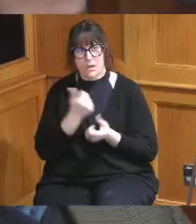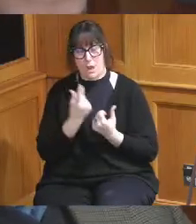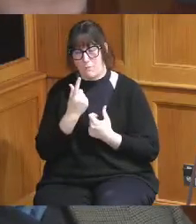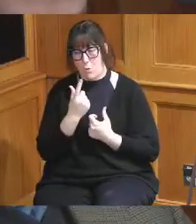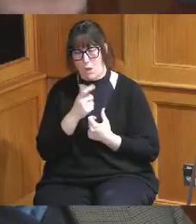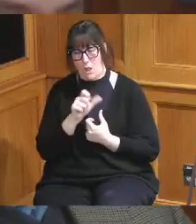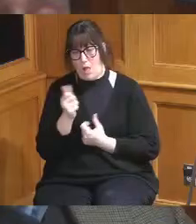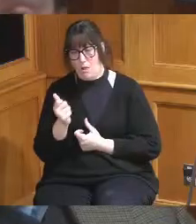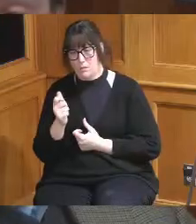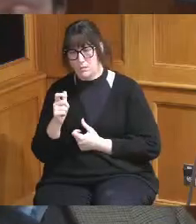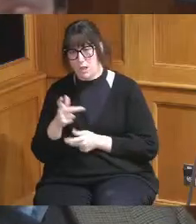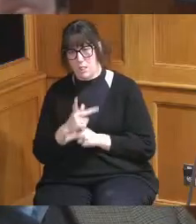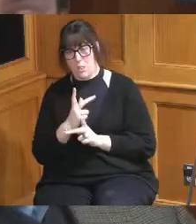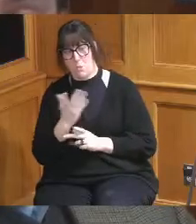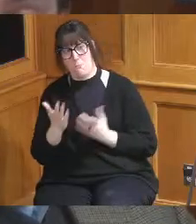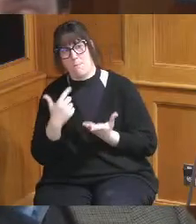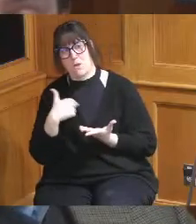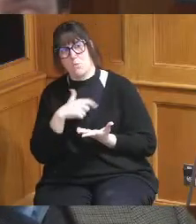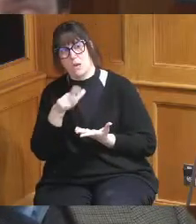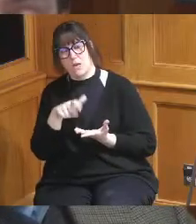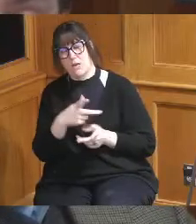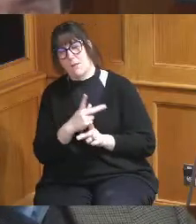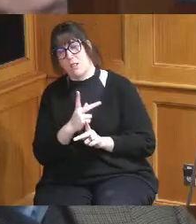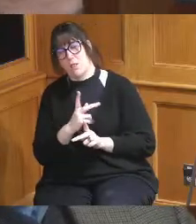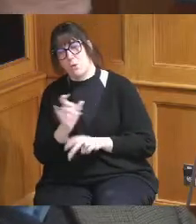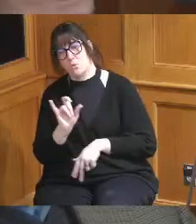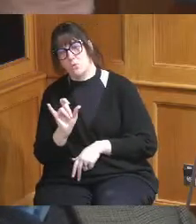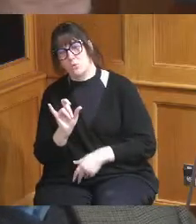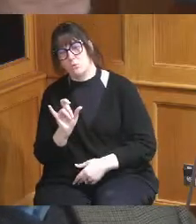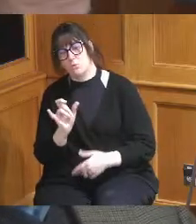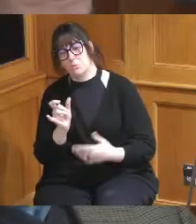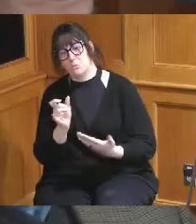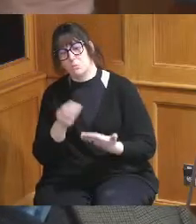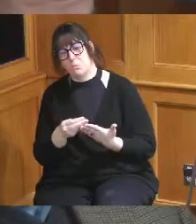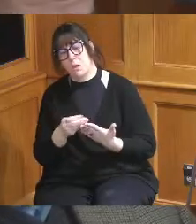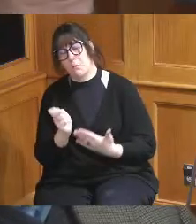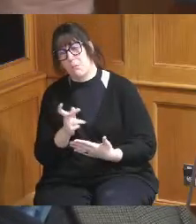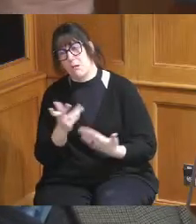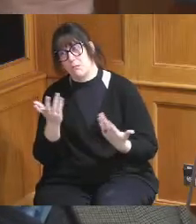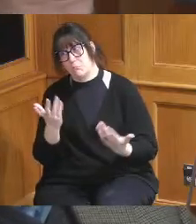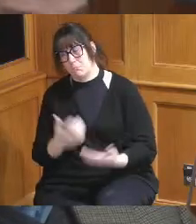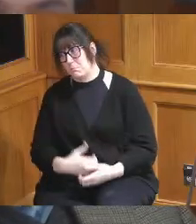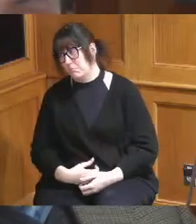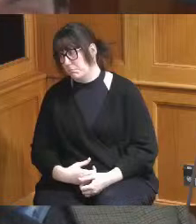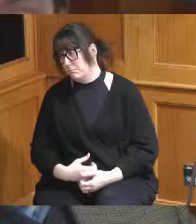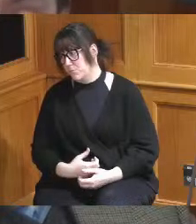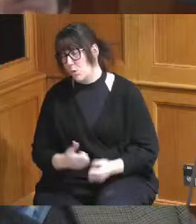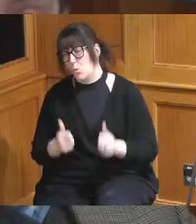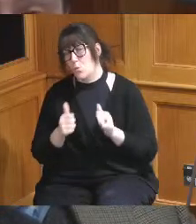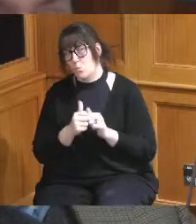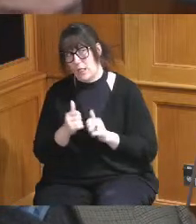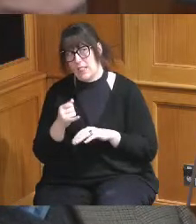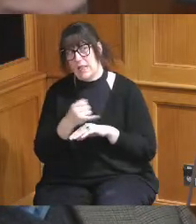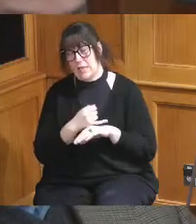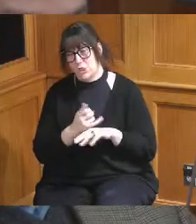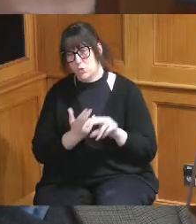area maybe we need to be over the loan area and get some money back with some interest and then